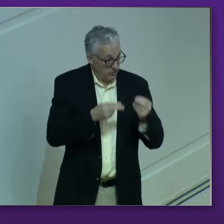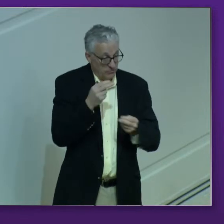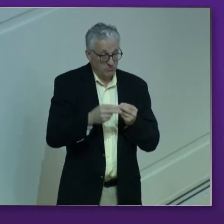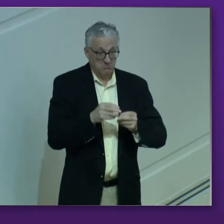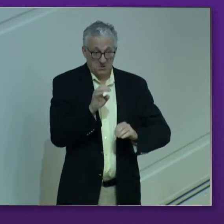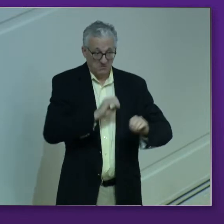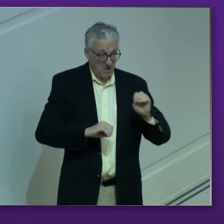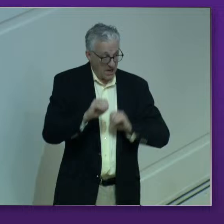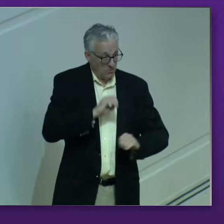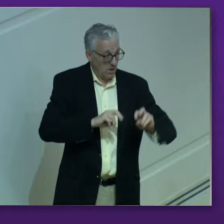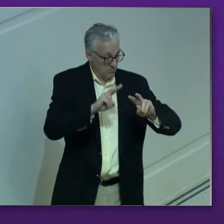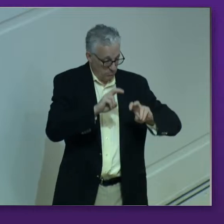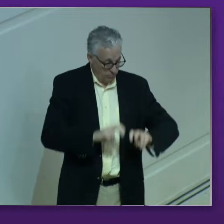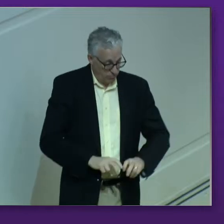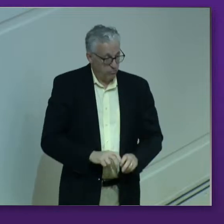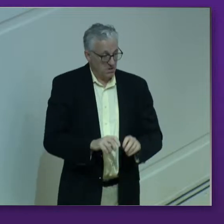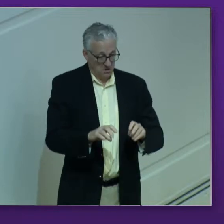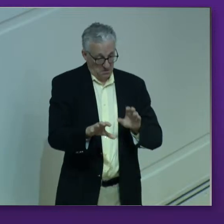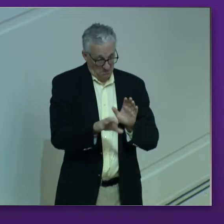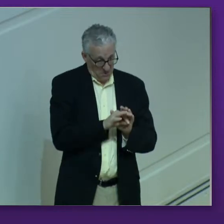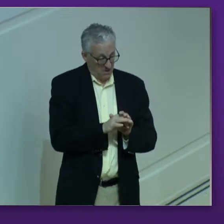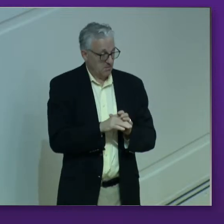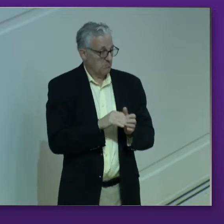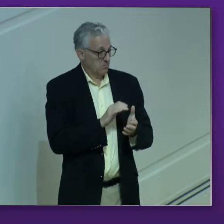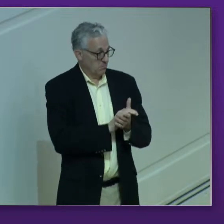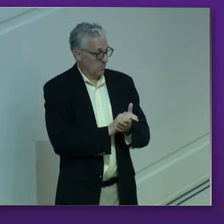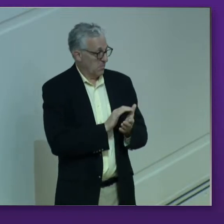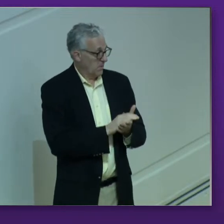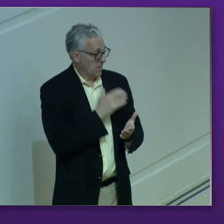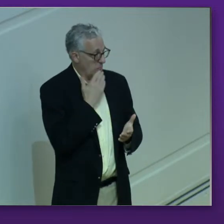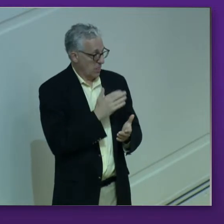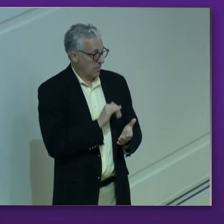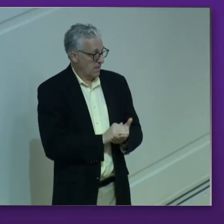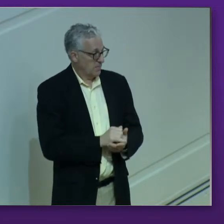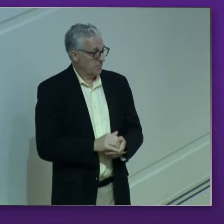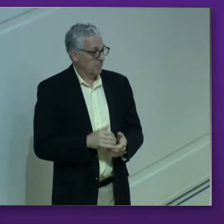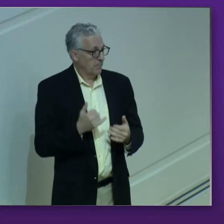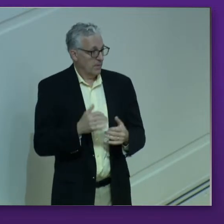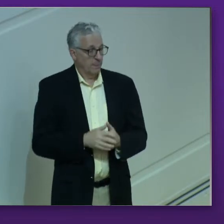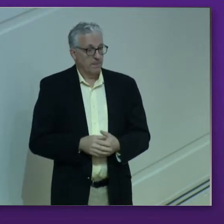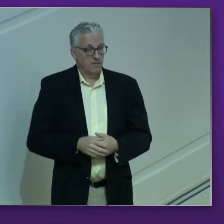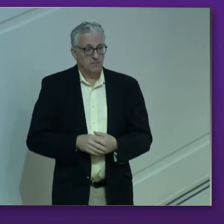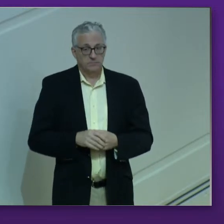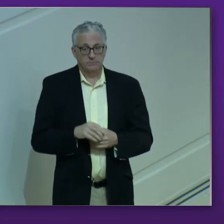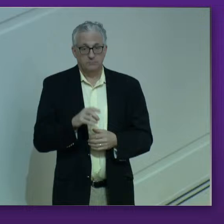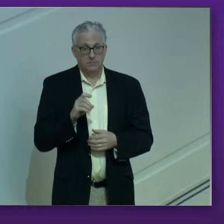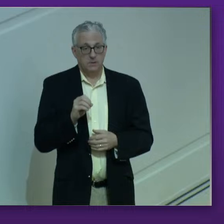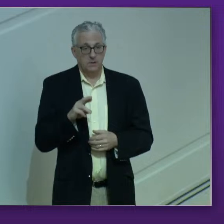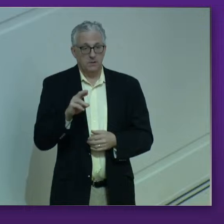PLEASE ALSO JOIN ME IN GIVING THE EXCELLENCE AND EQUITY COMMITTEE A ROUND OF APPLAUSE FOR A JOB EXCEPTIONALLY WELL.